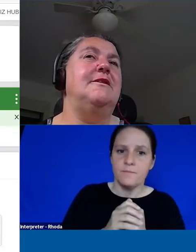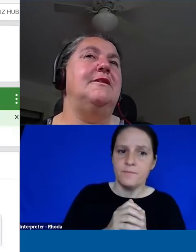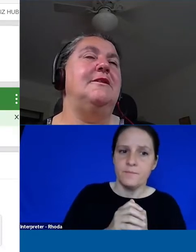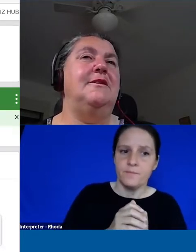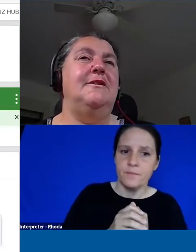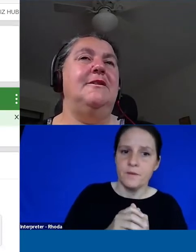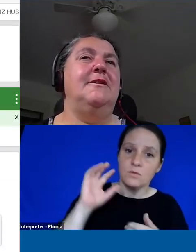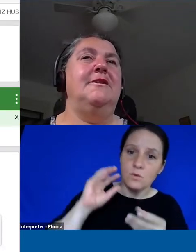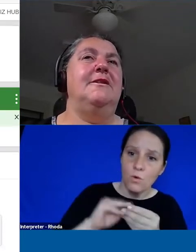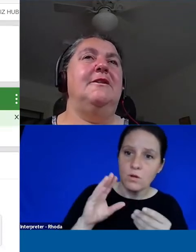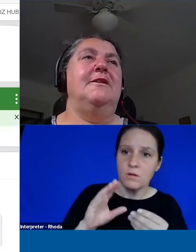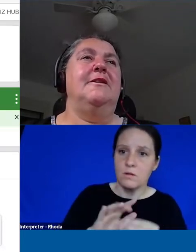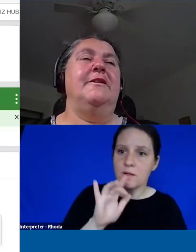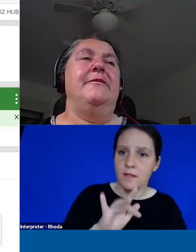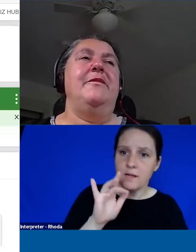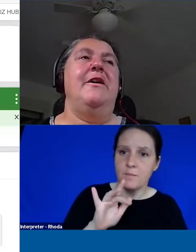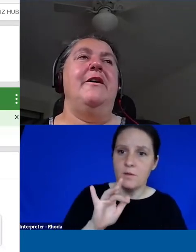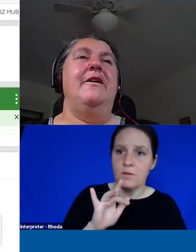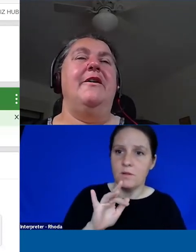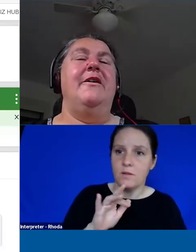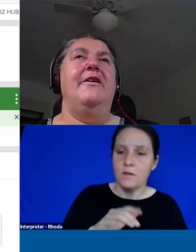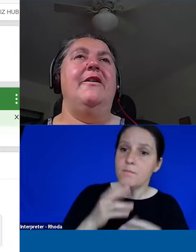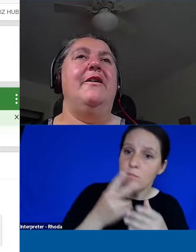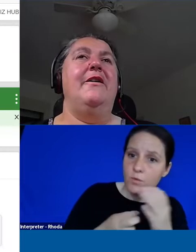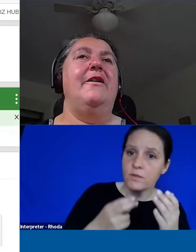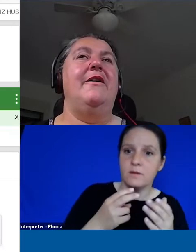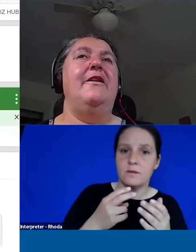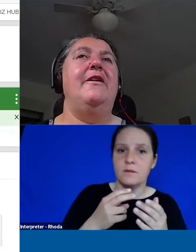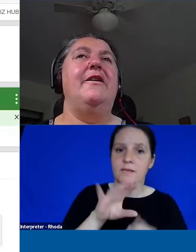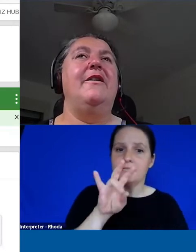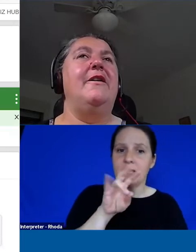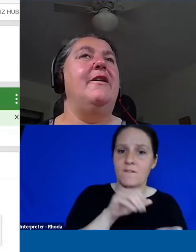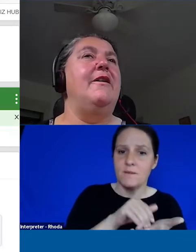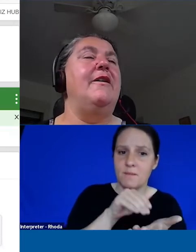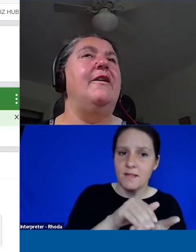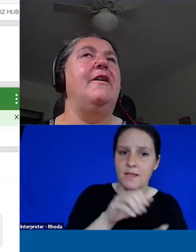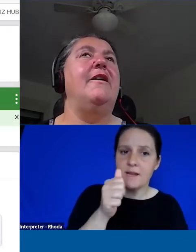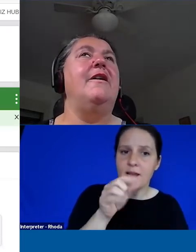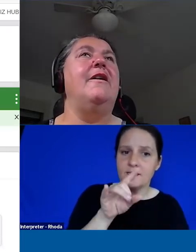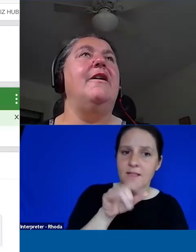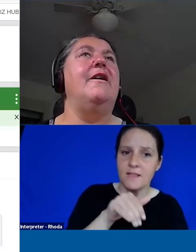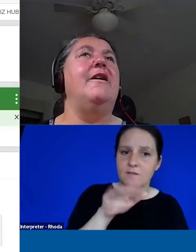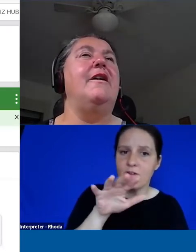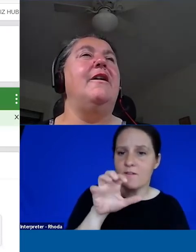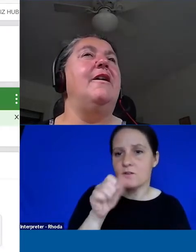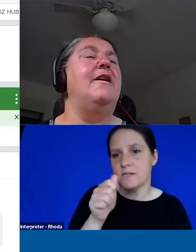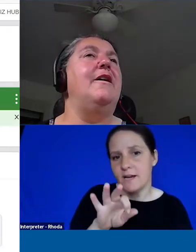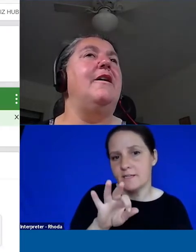Total, clickable radio button not checked. Both 7,018,519 recorded COVID 19 deaths.